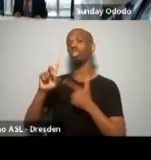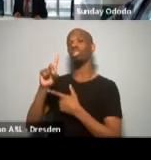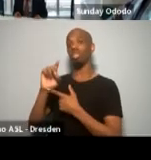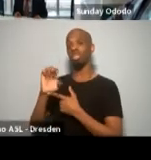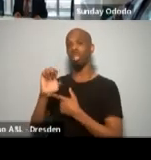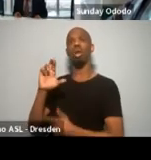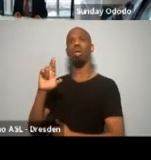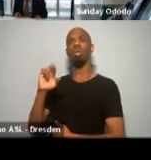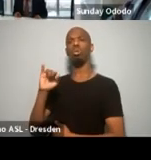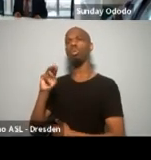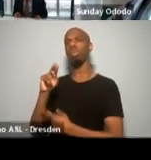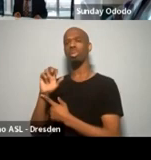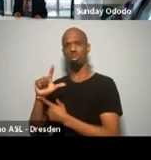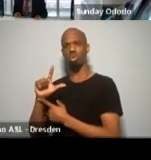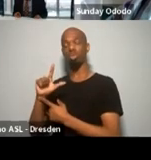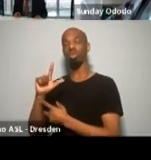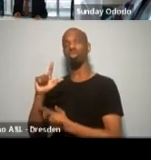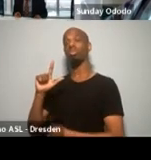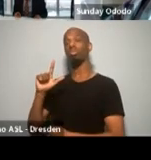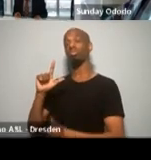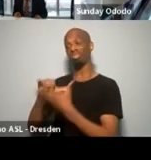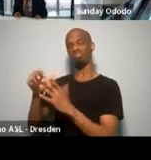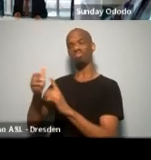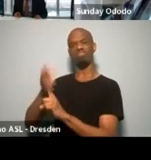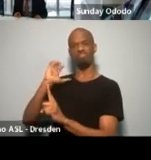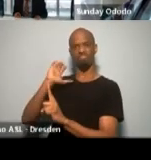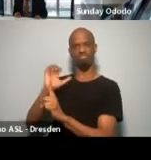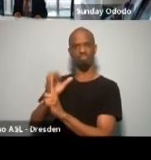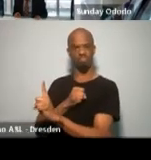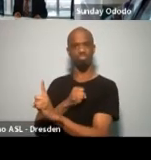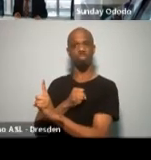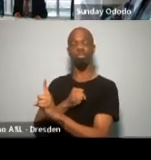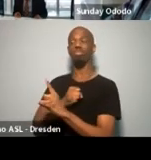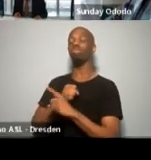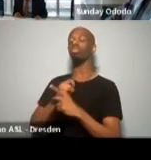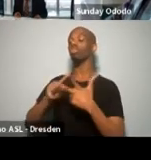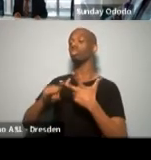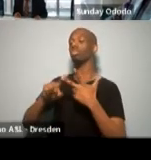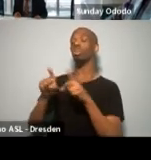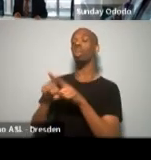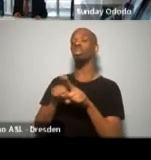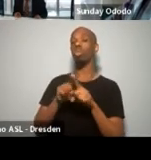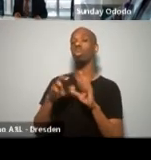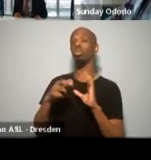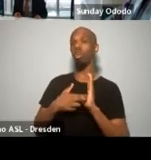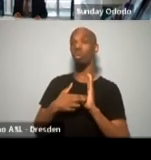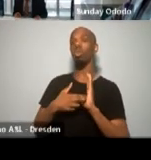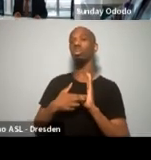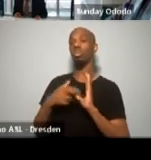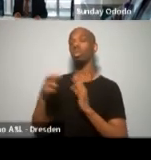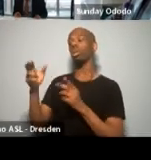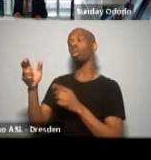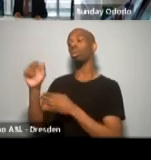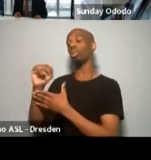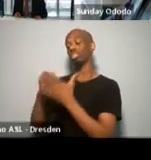and research ethics. He's the founding artistic director of Theater Emissary International in Nigeria,